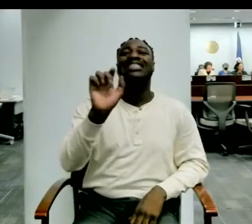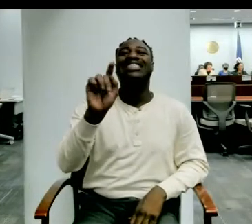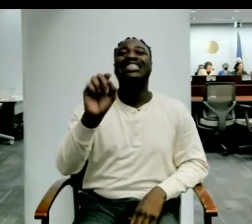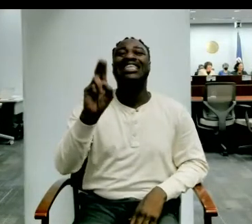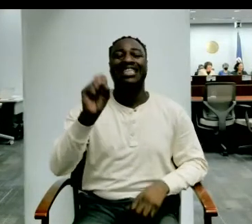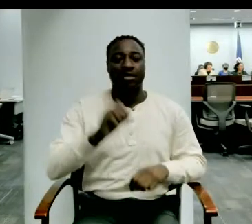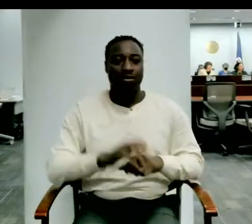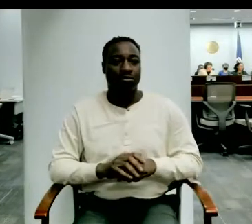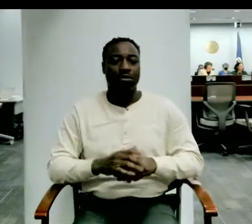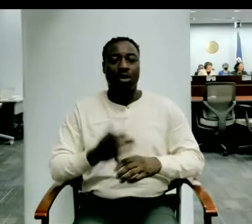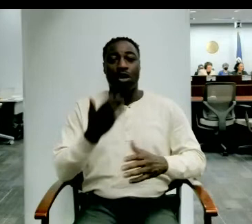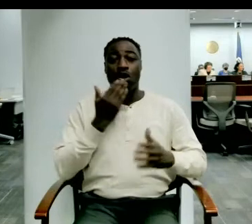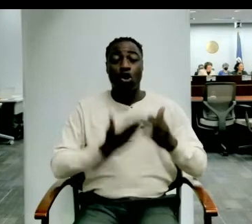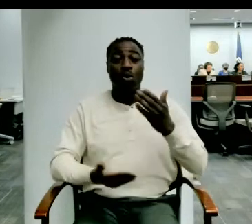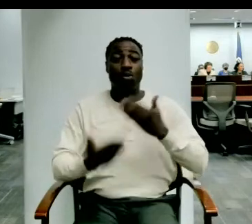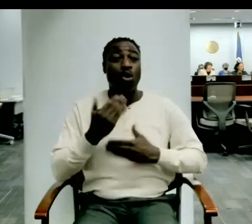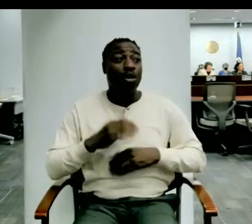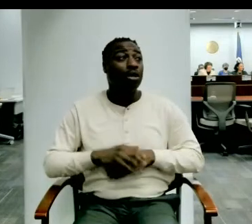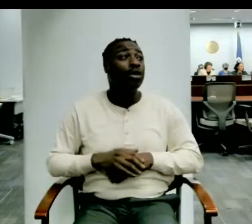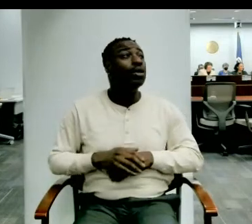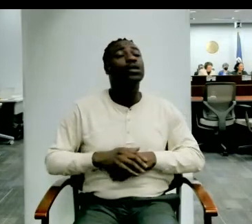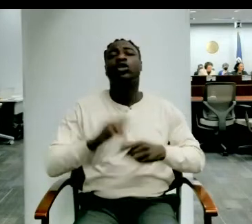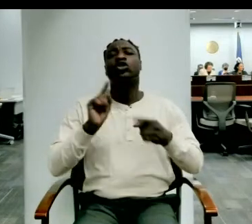Good morning, Chair Burrows and distinguished Commissioners I'm